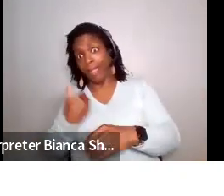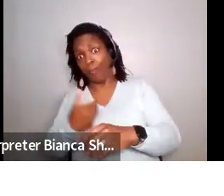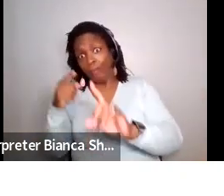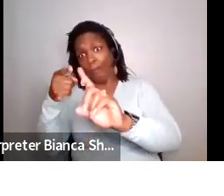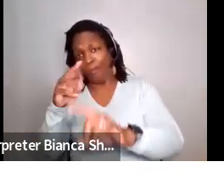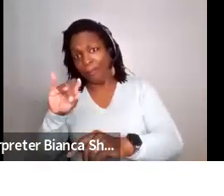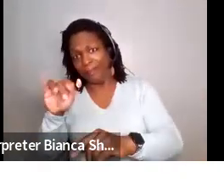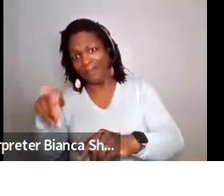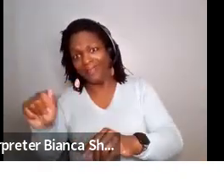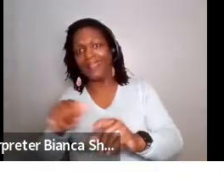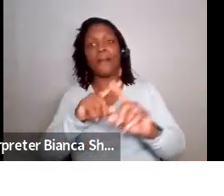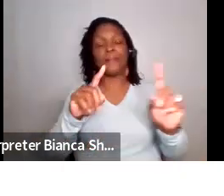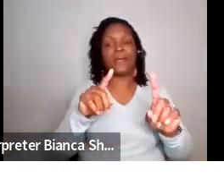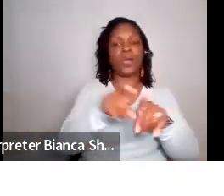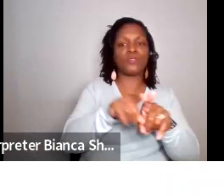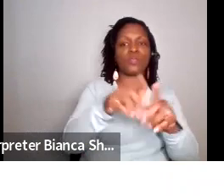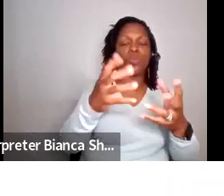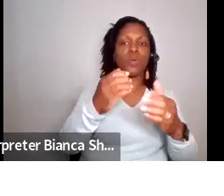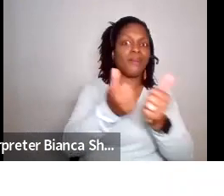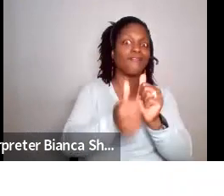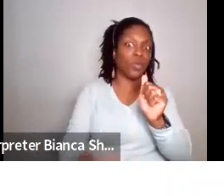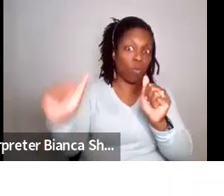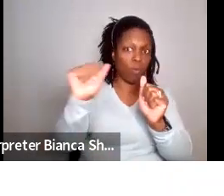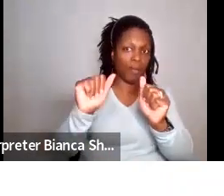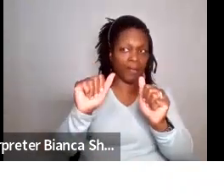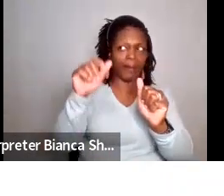Let's avoid those overpayments if if you can possibly do that.